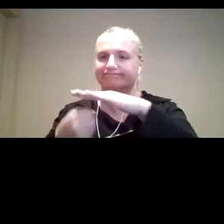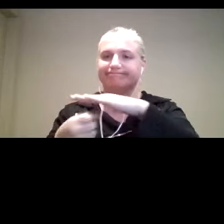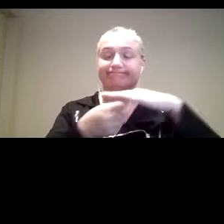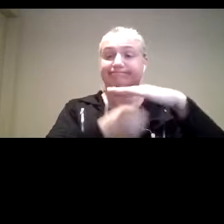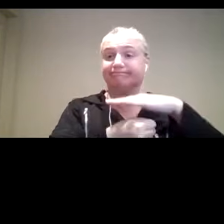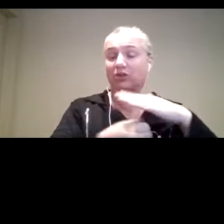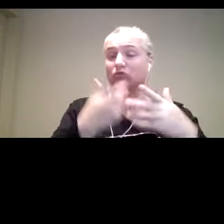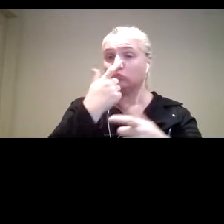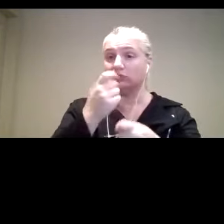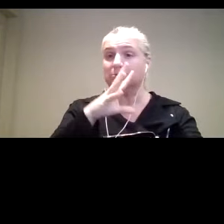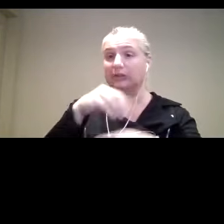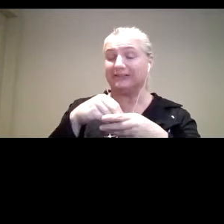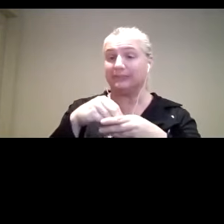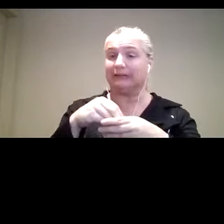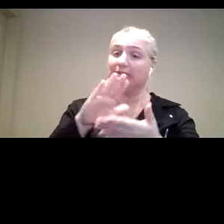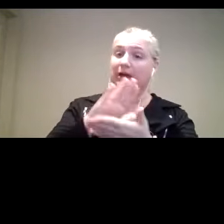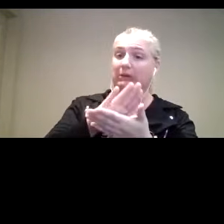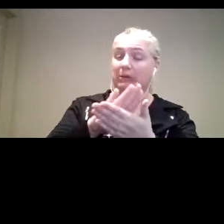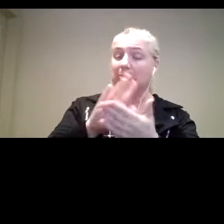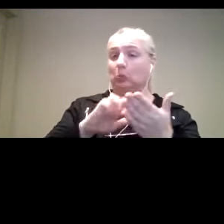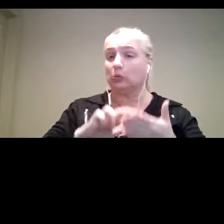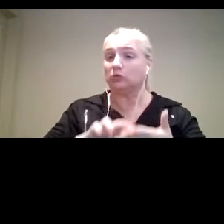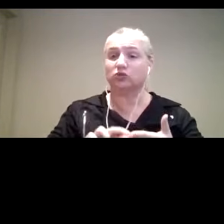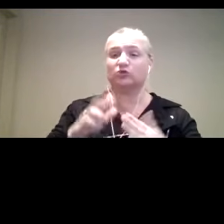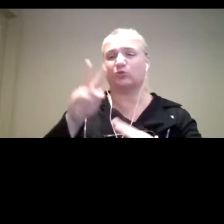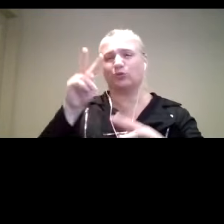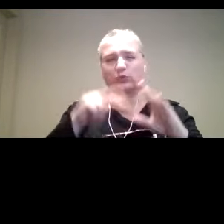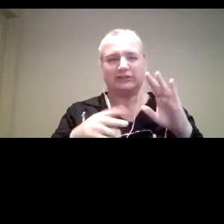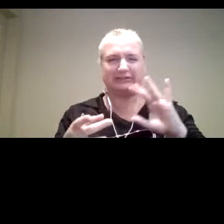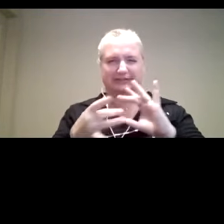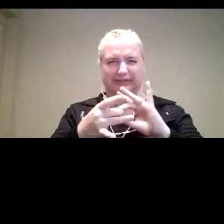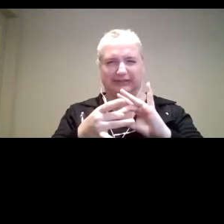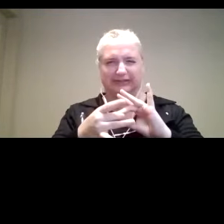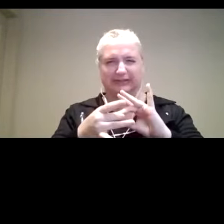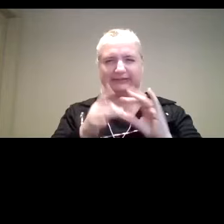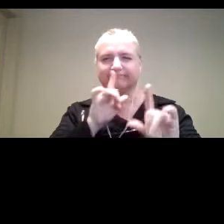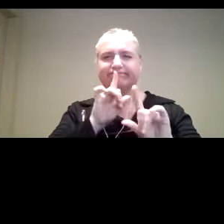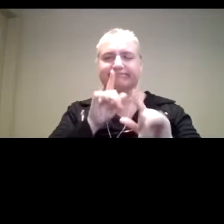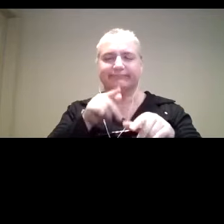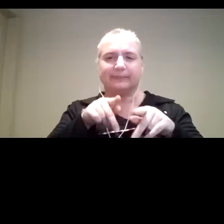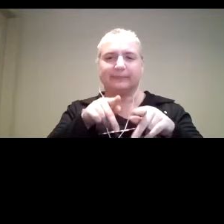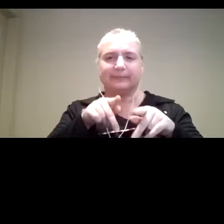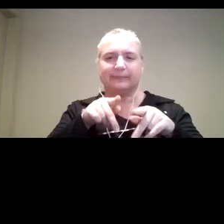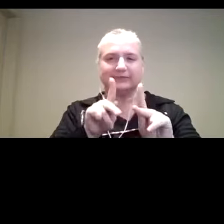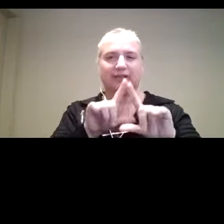you can use the link below to read the consent form that goes over what exactly needs to happen